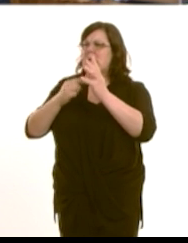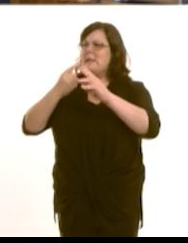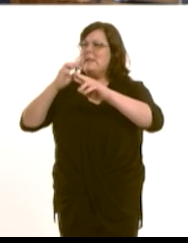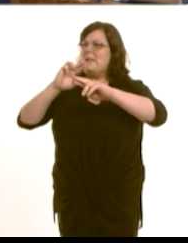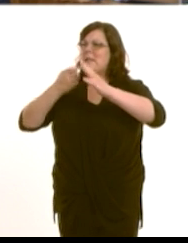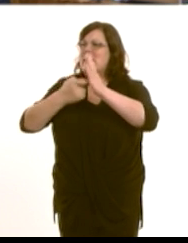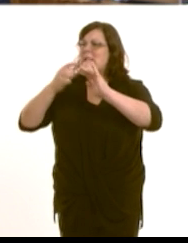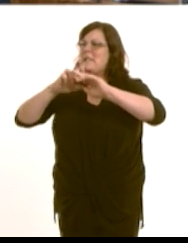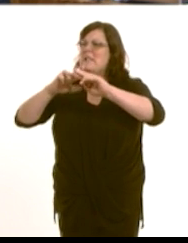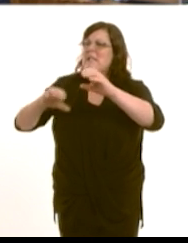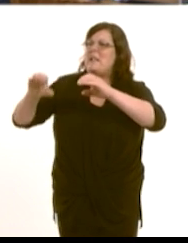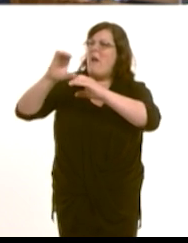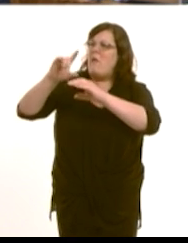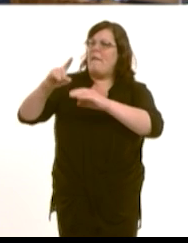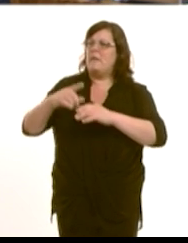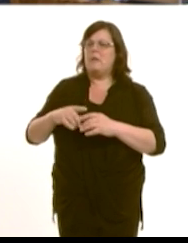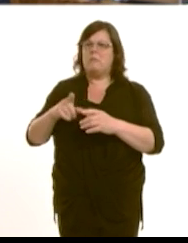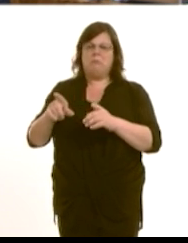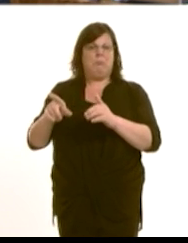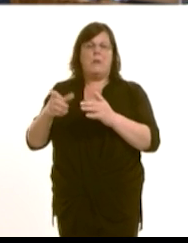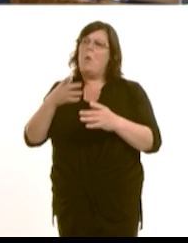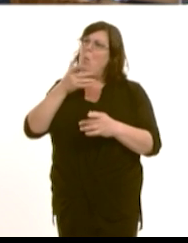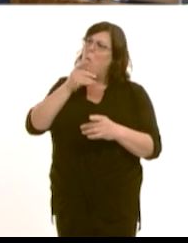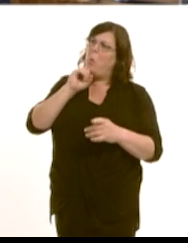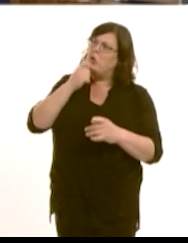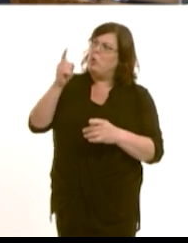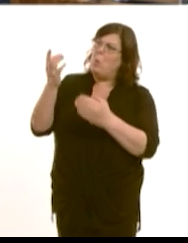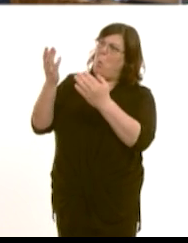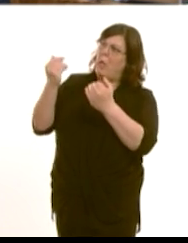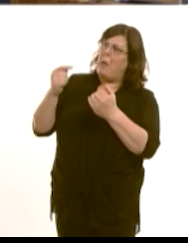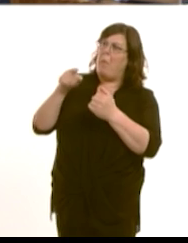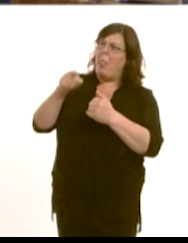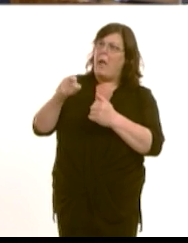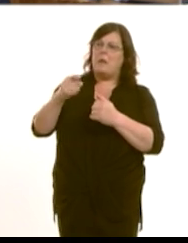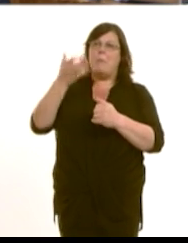Will he join me in welcoming the fact that project fear seems now to have changed into project optimism?